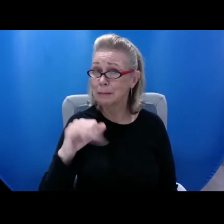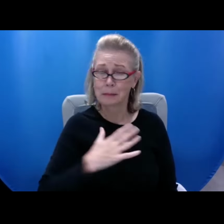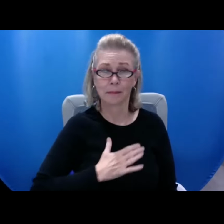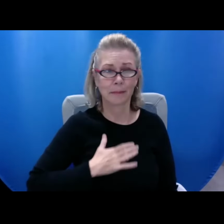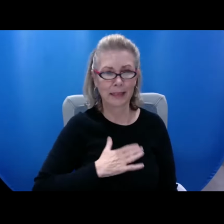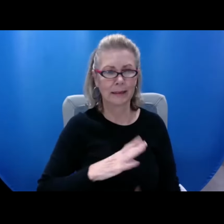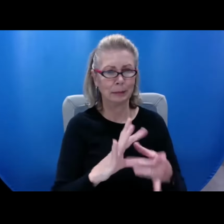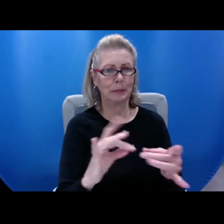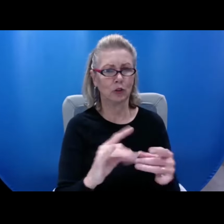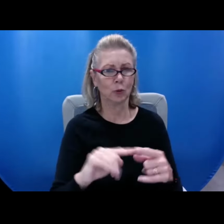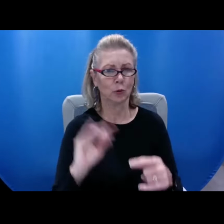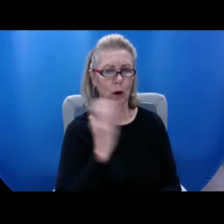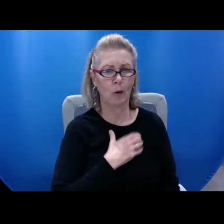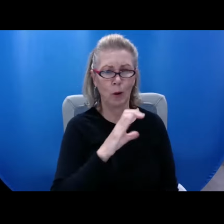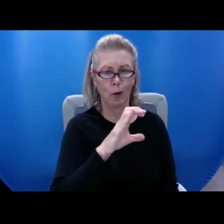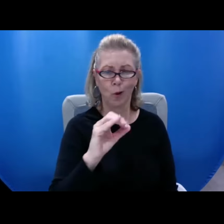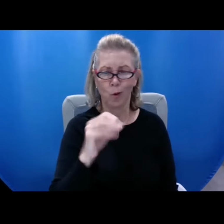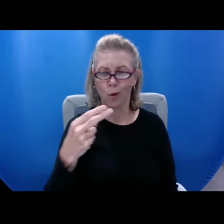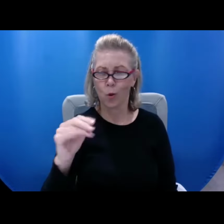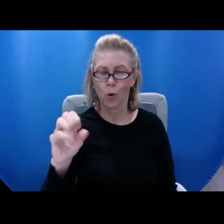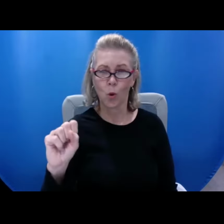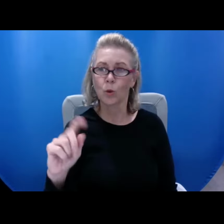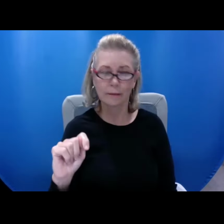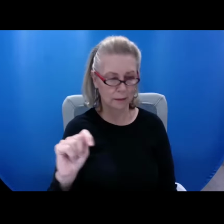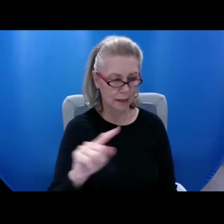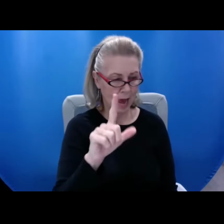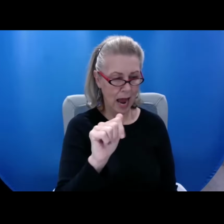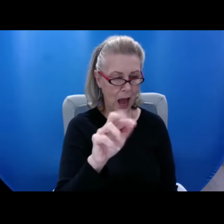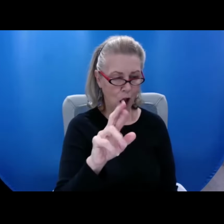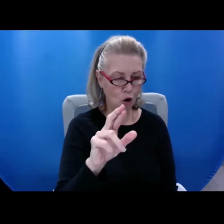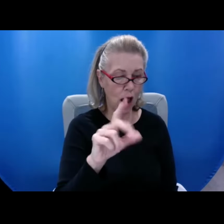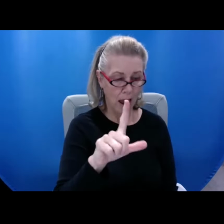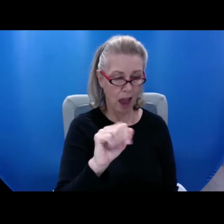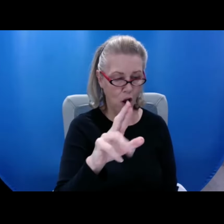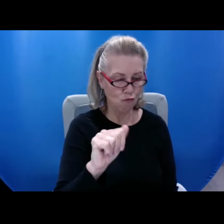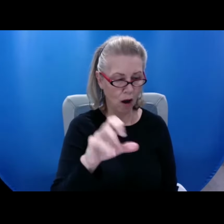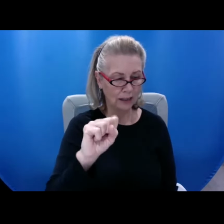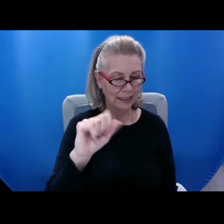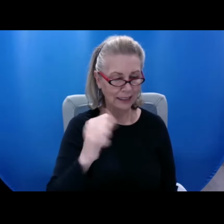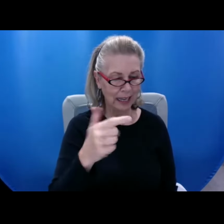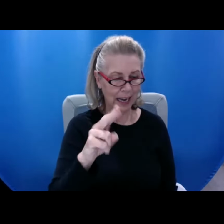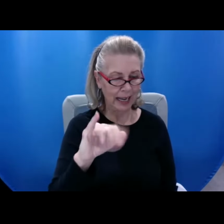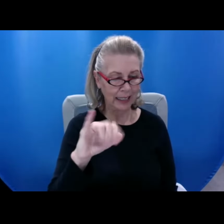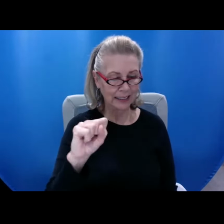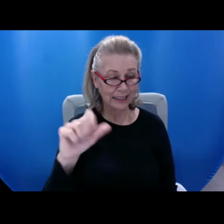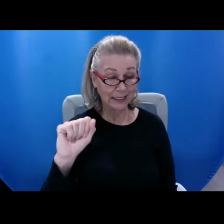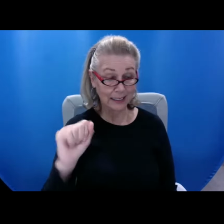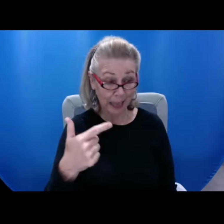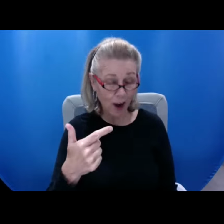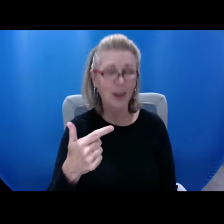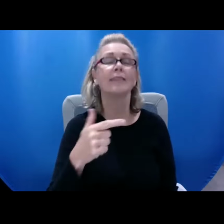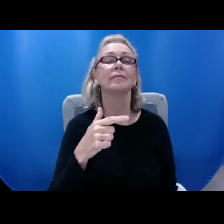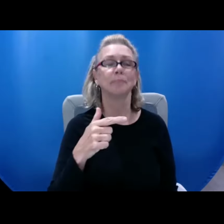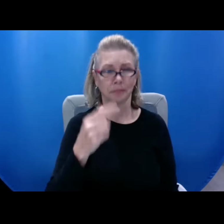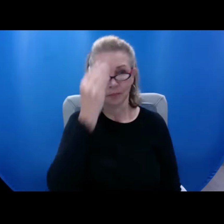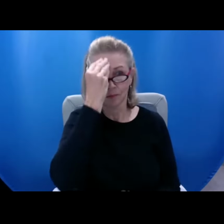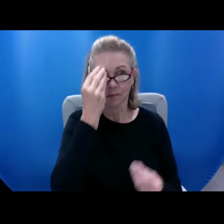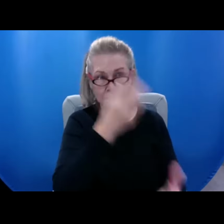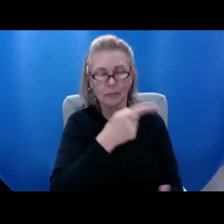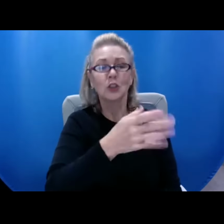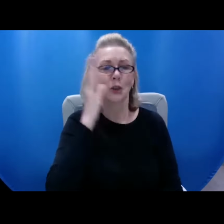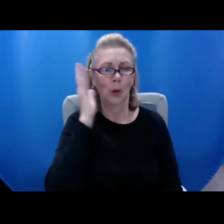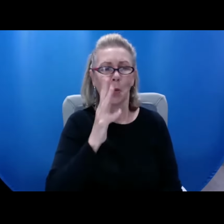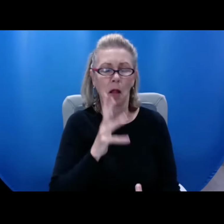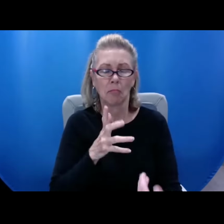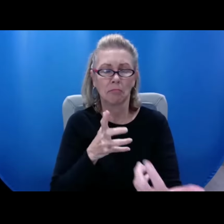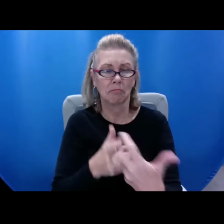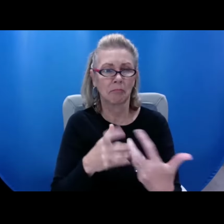please message Lara Saugisag and she will be able to get you accommodated. So, my mama always